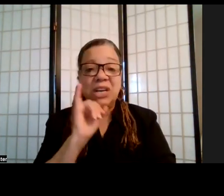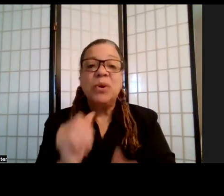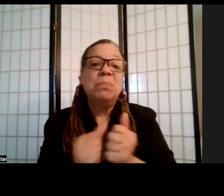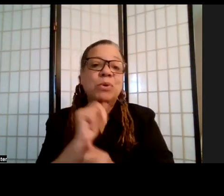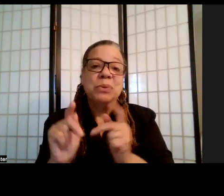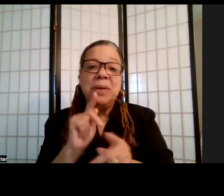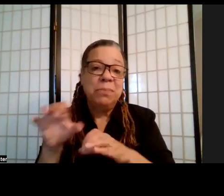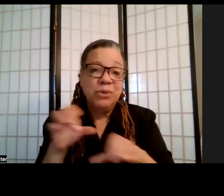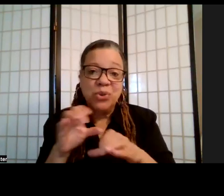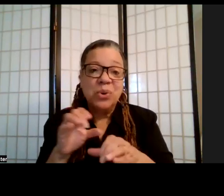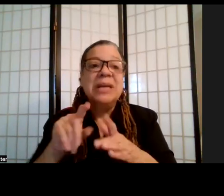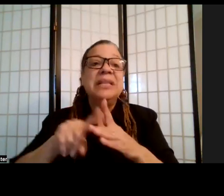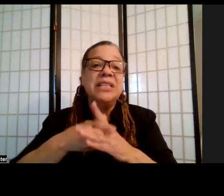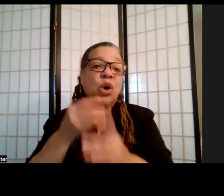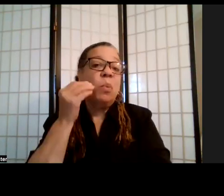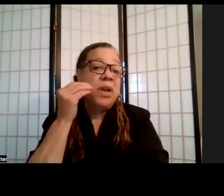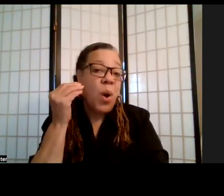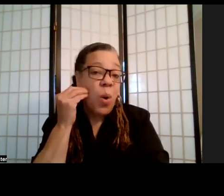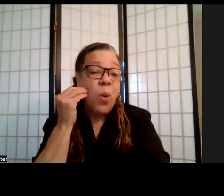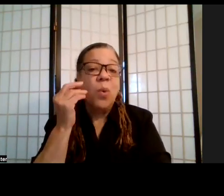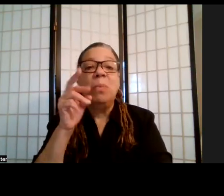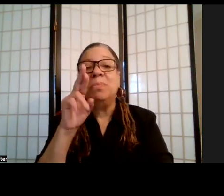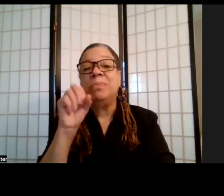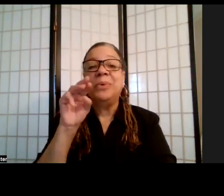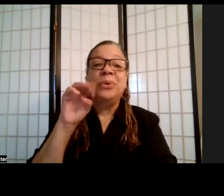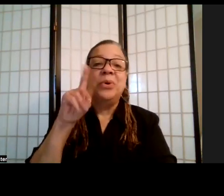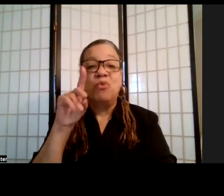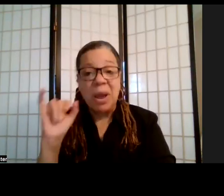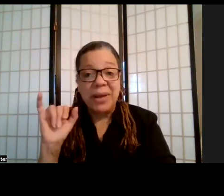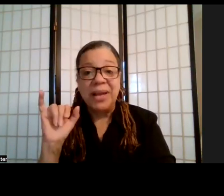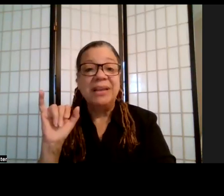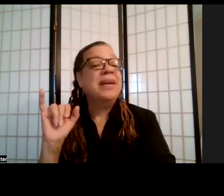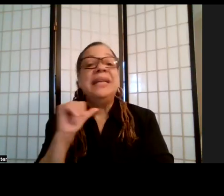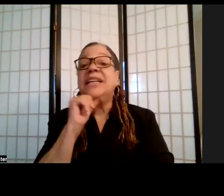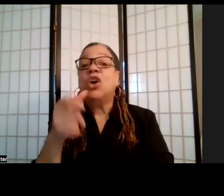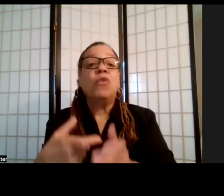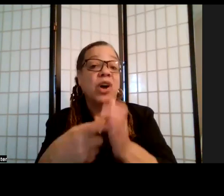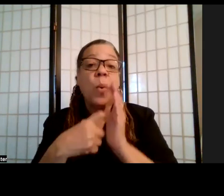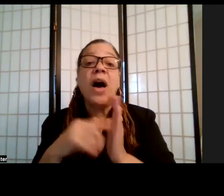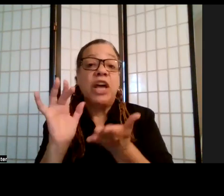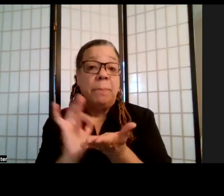they start with home remedies like medicine, and medicines like Ceptran that do not require a prescription. When those methods fail,